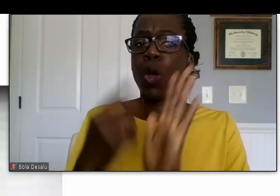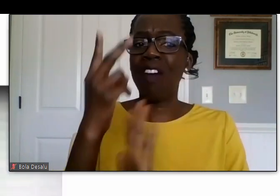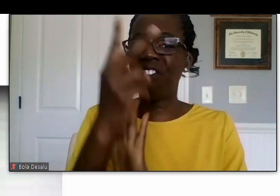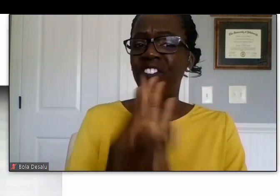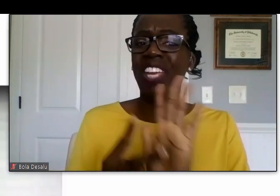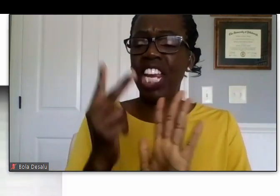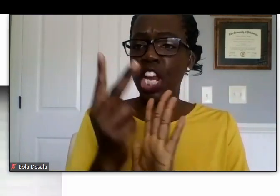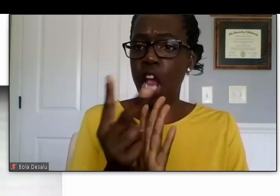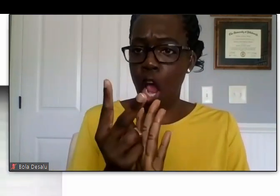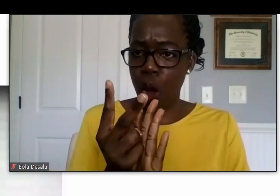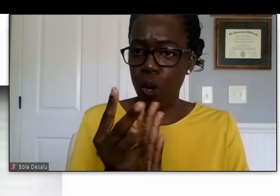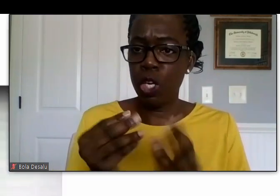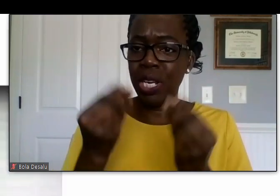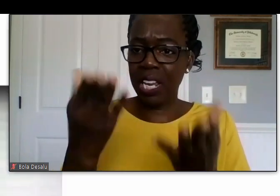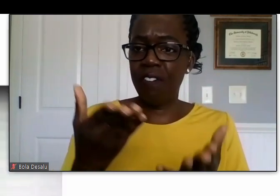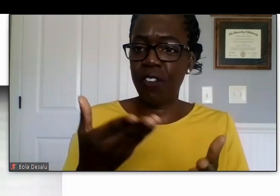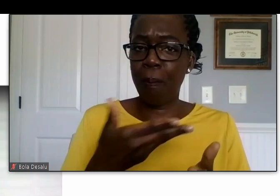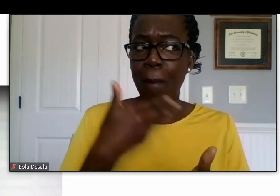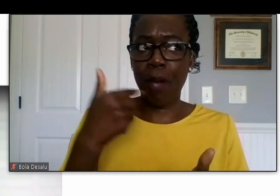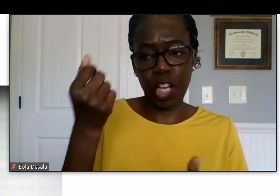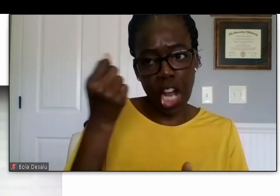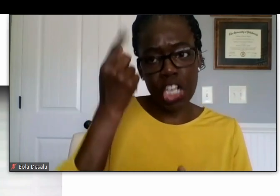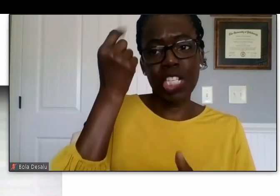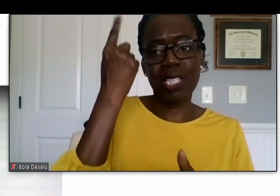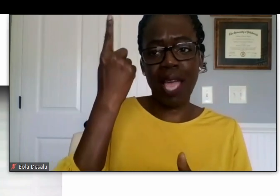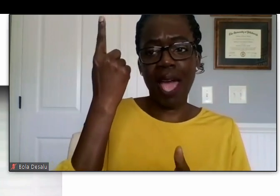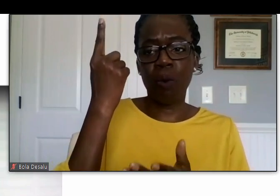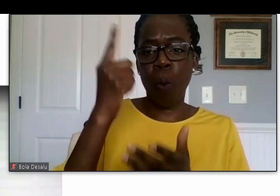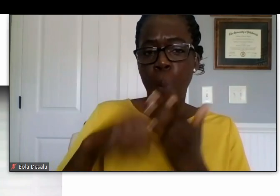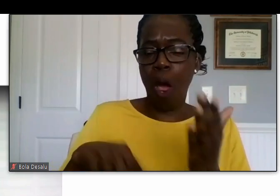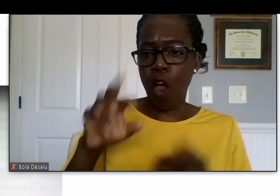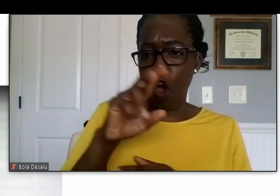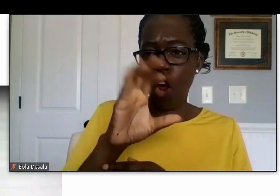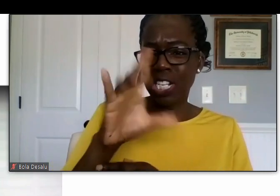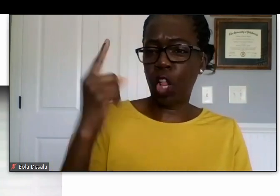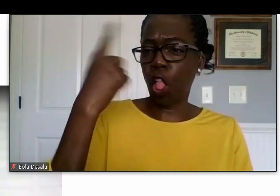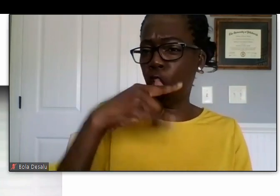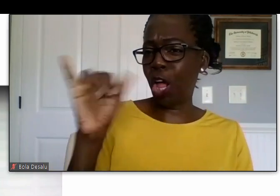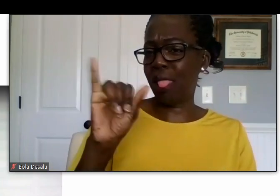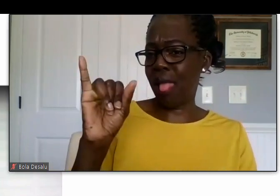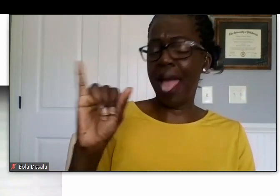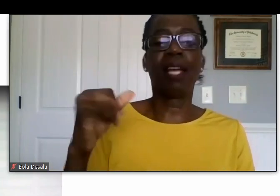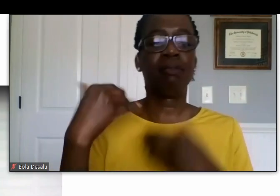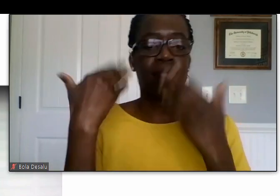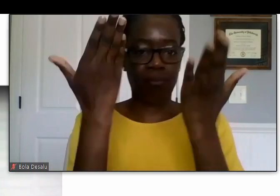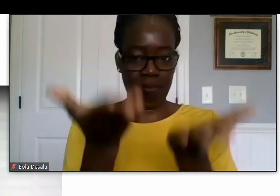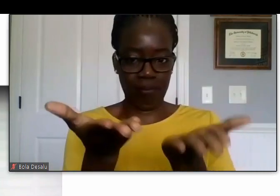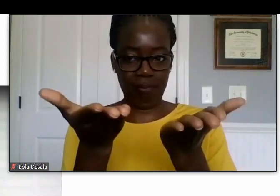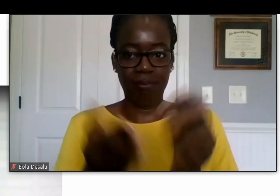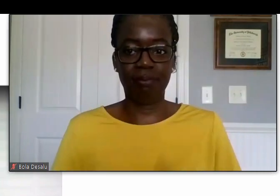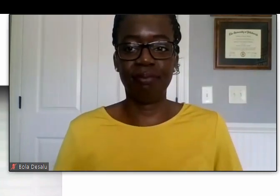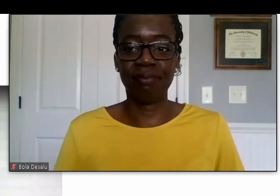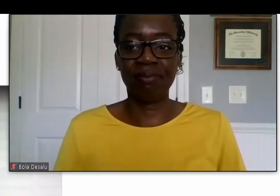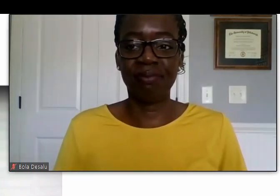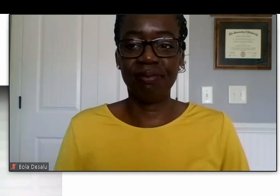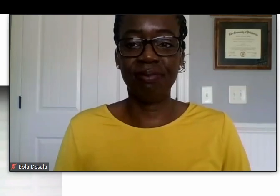Now I'd like to show you a video giving you a better understanding of what RCC looks like.